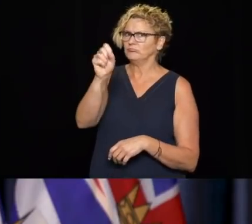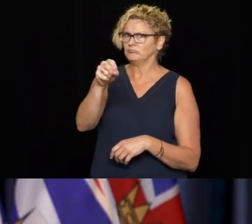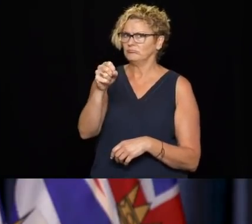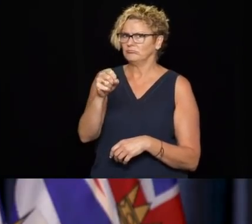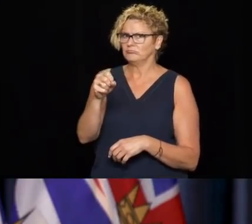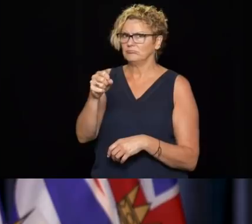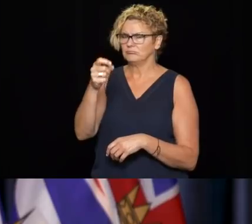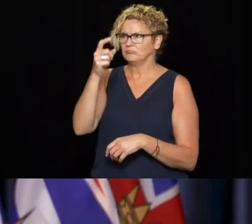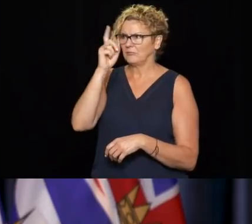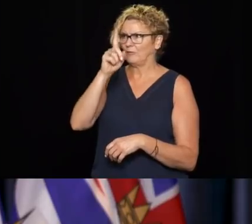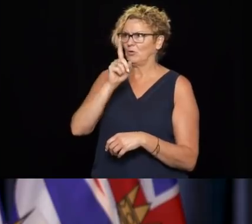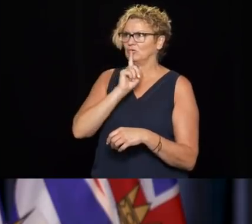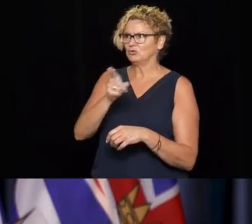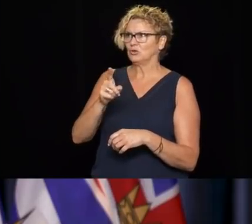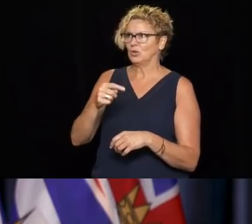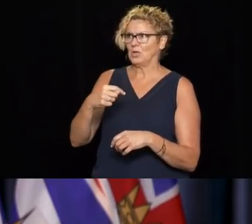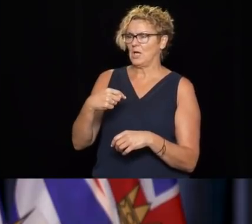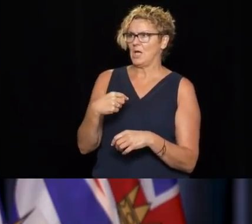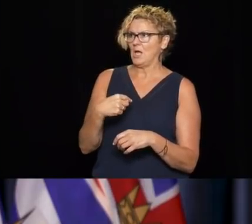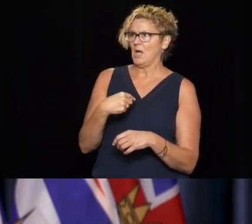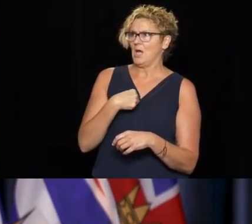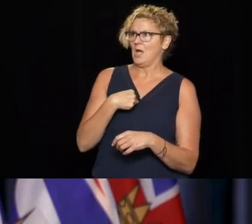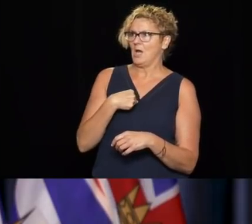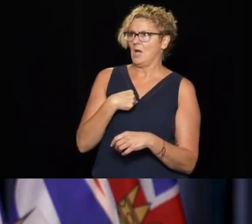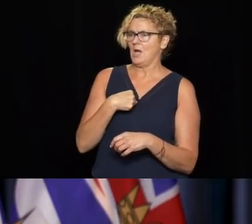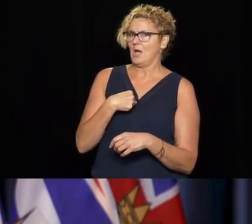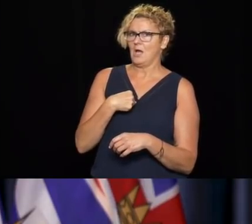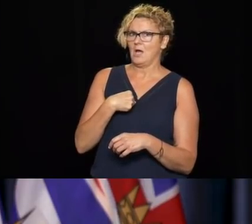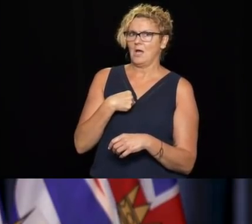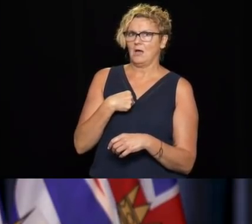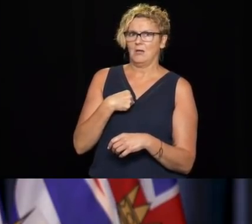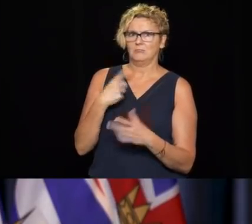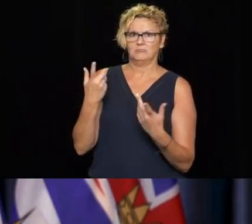I also wanted to ask you if you are going to be getting the flu shot this year?